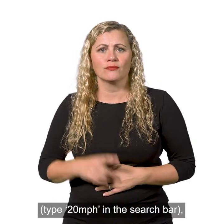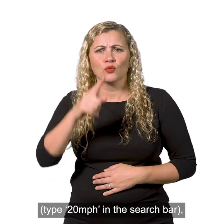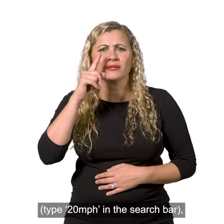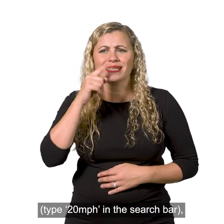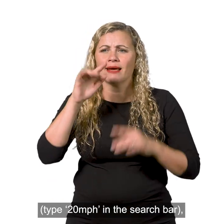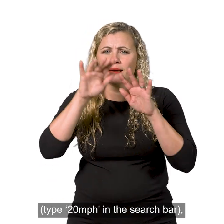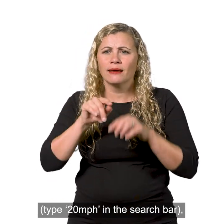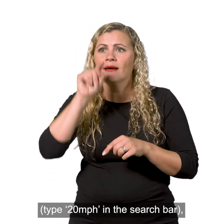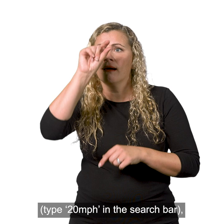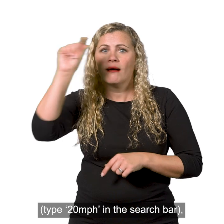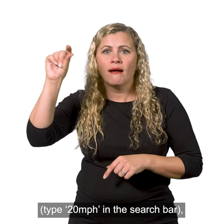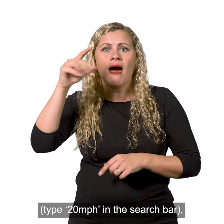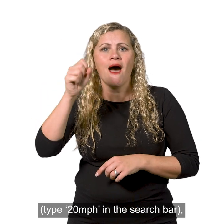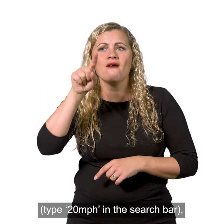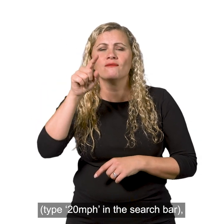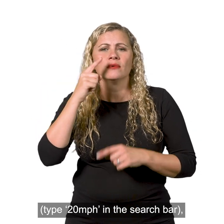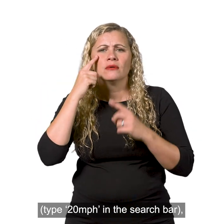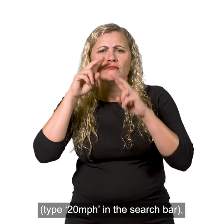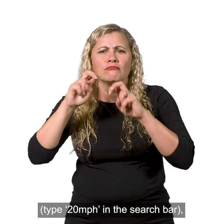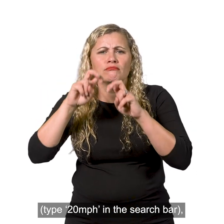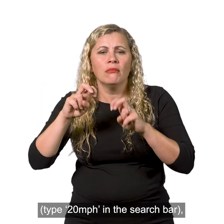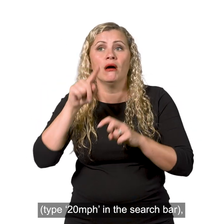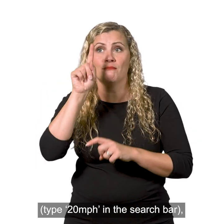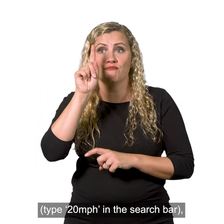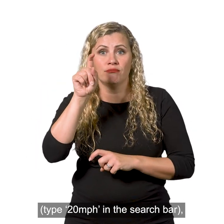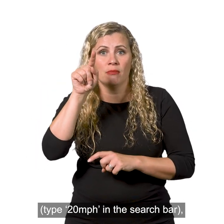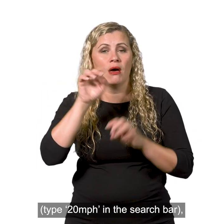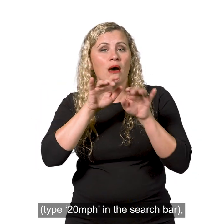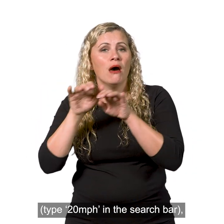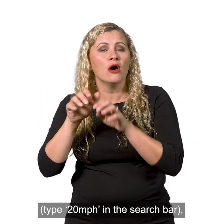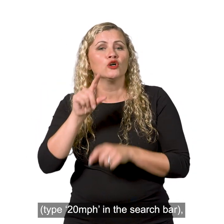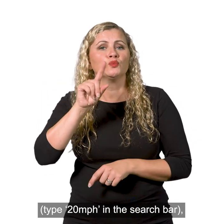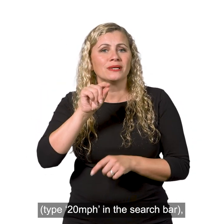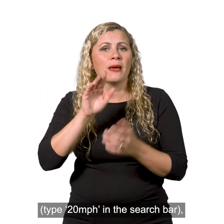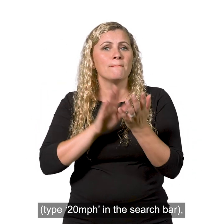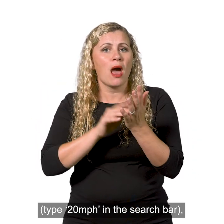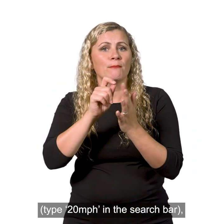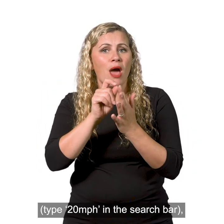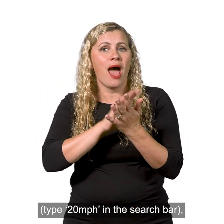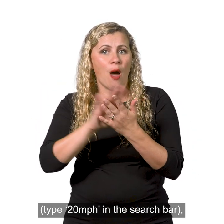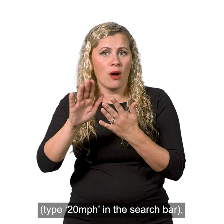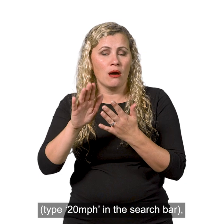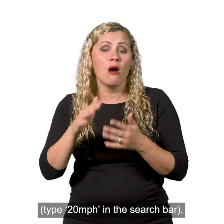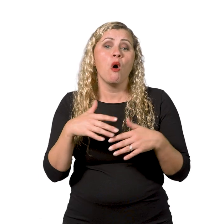(type ‘20mph’ in the search bar),